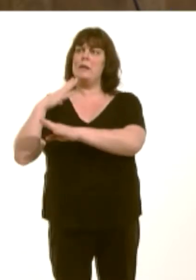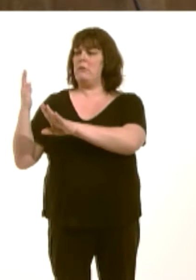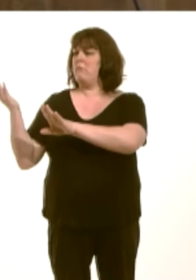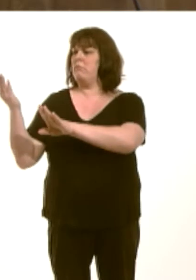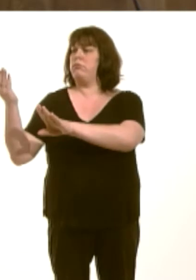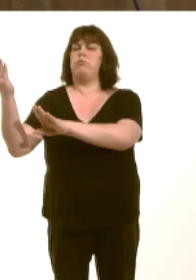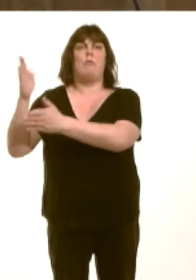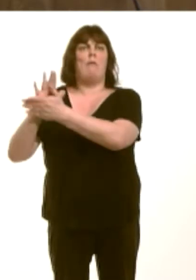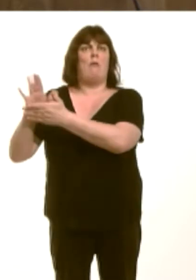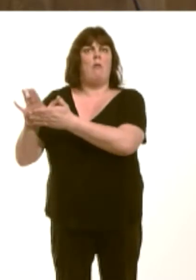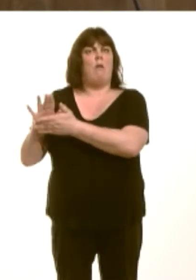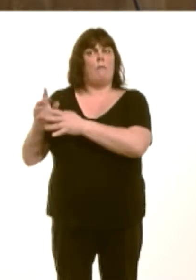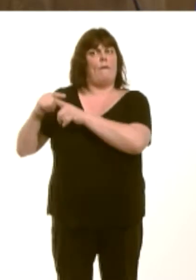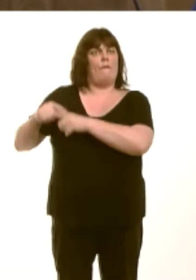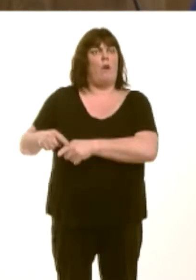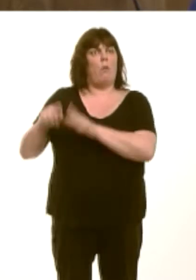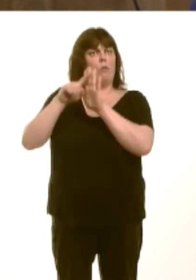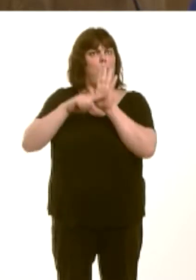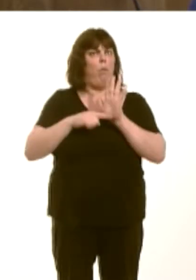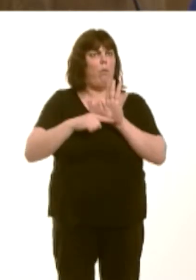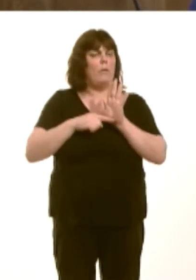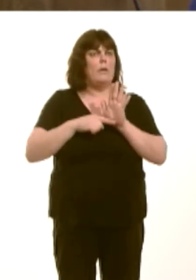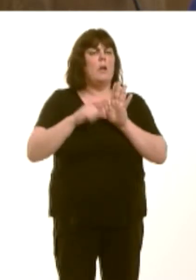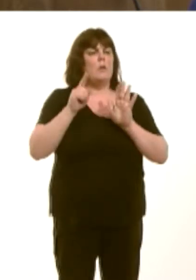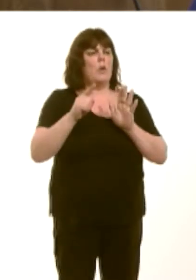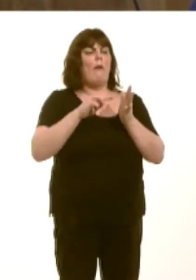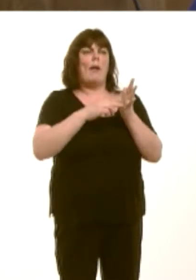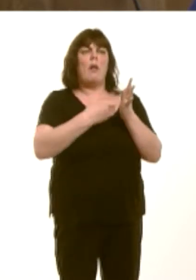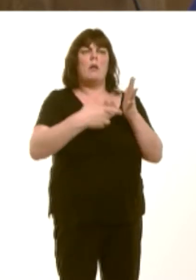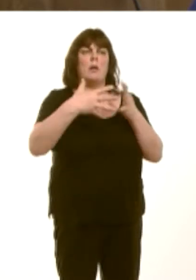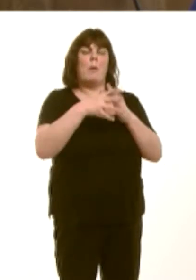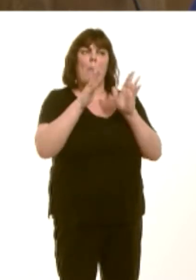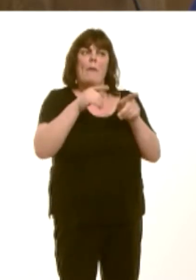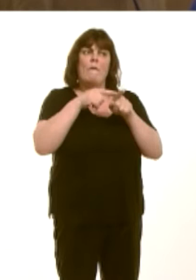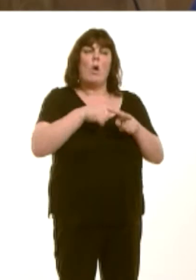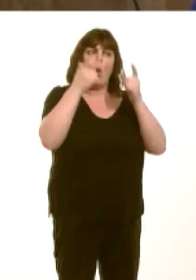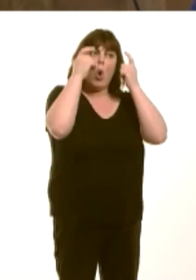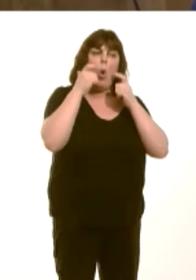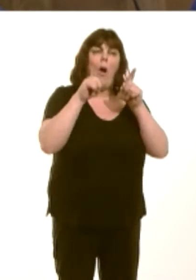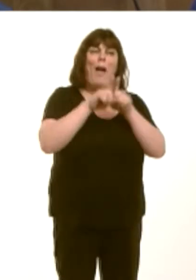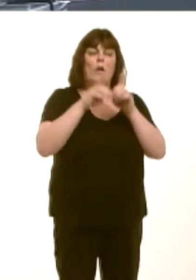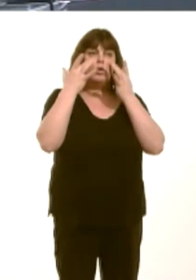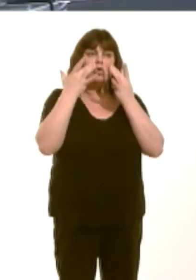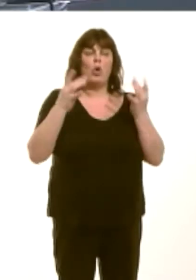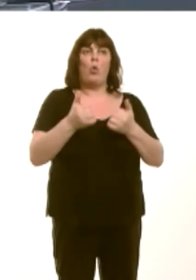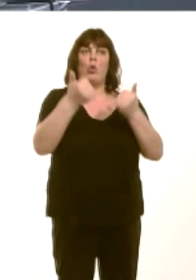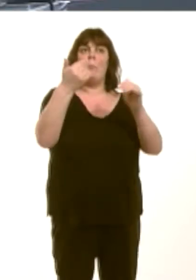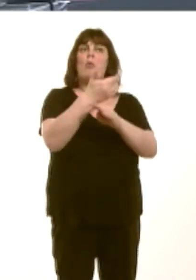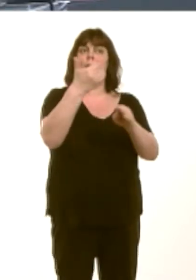So, of course, they are bound to observe not just the law, but also good practice in terms of the environment.